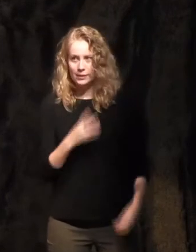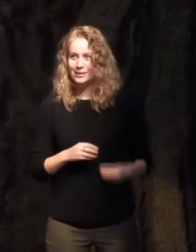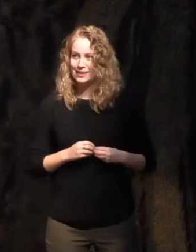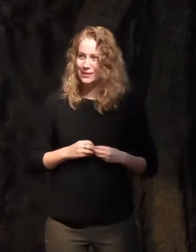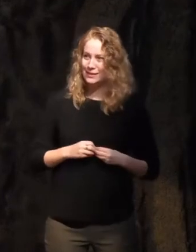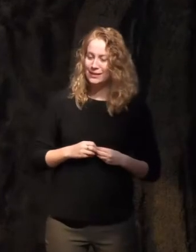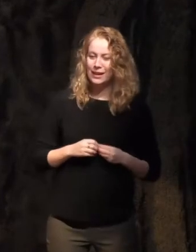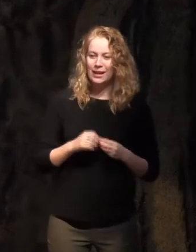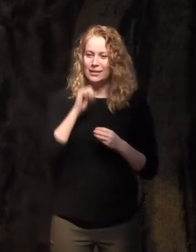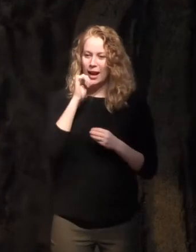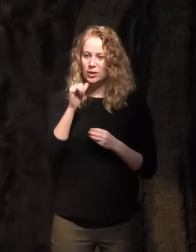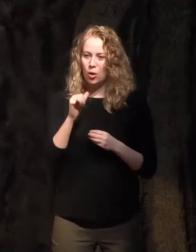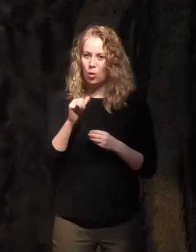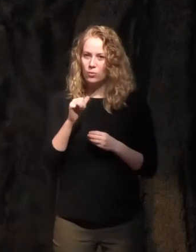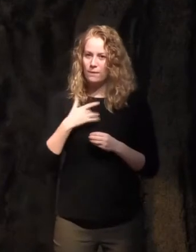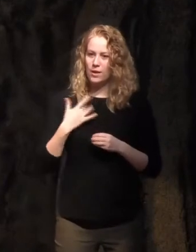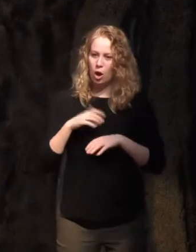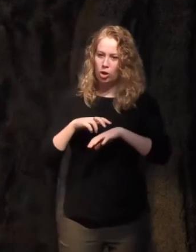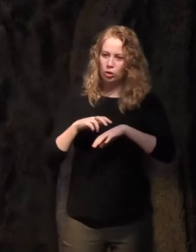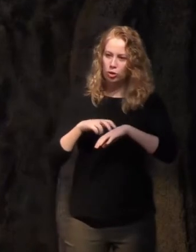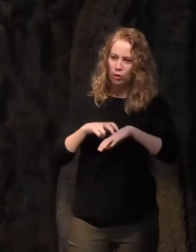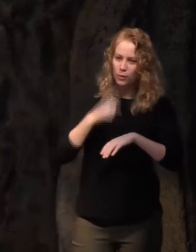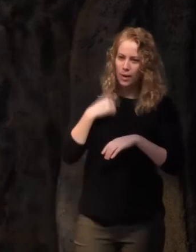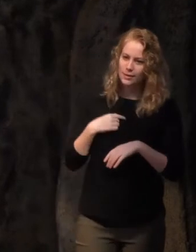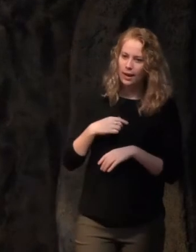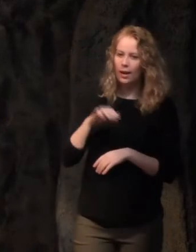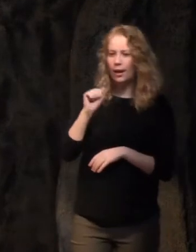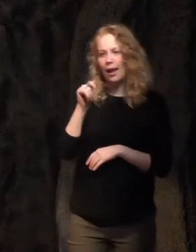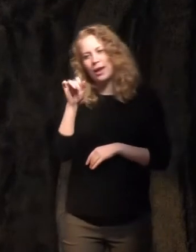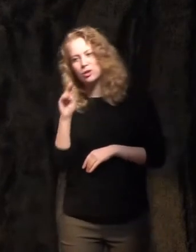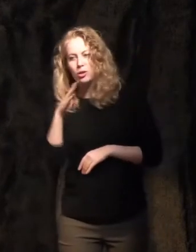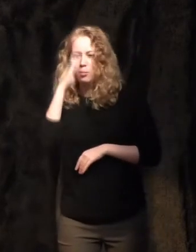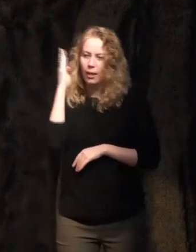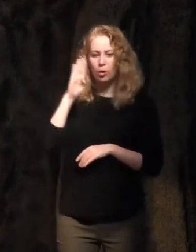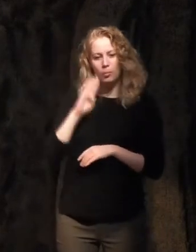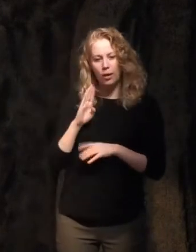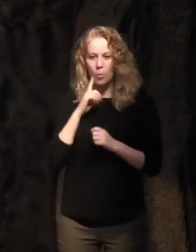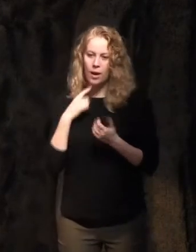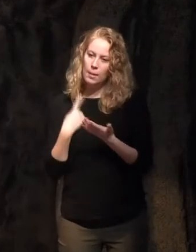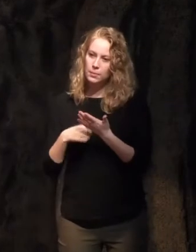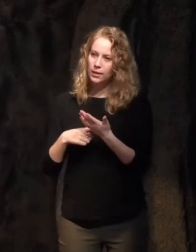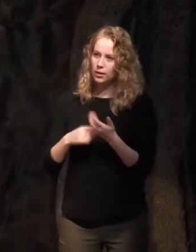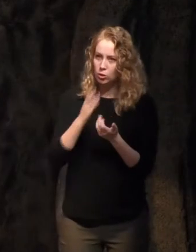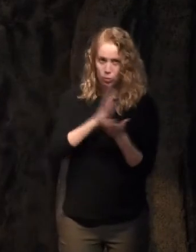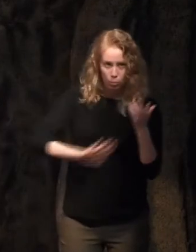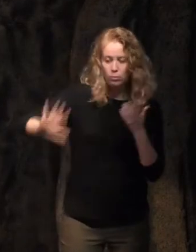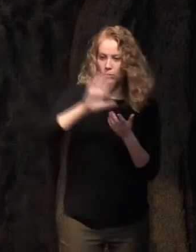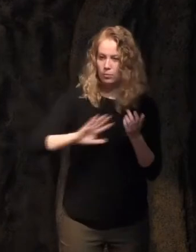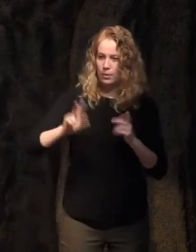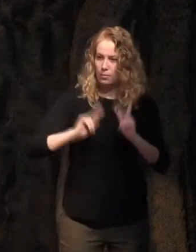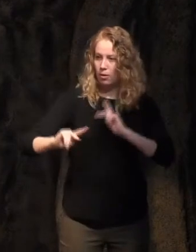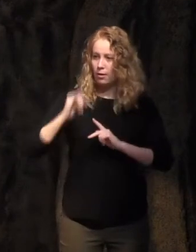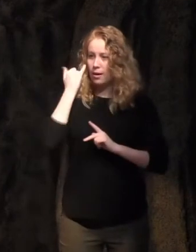In a way that I don't feel nervous, when I say Asian, or black or brown when speaking to a group of folks who identify that way, and if anybody can explain why this is,